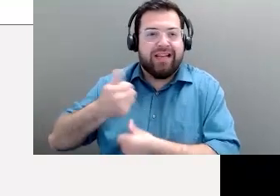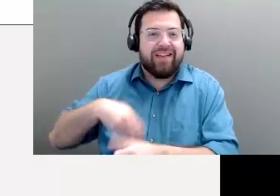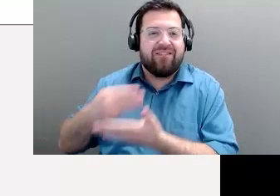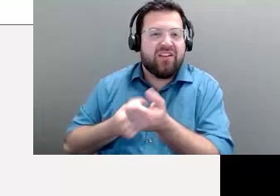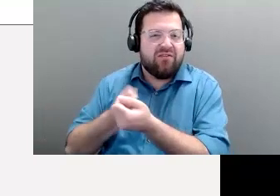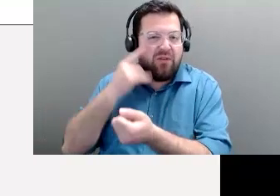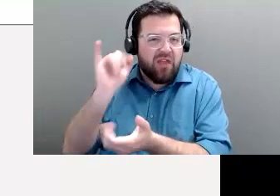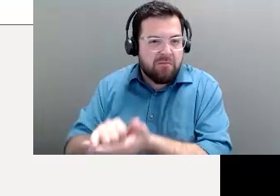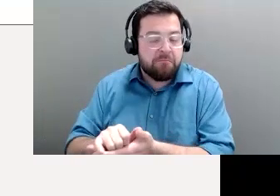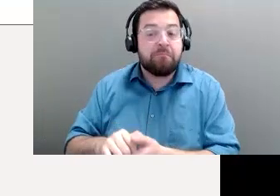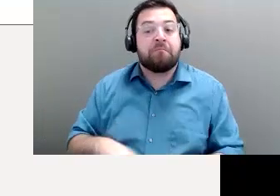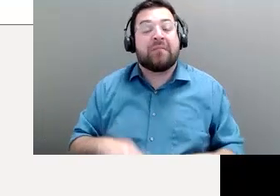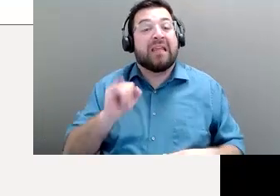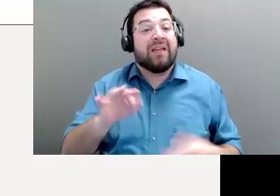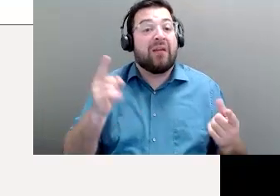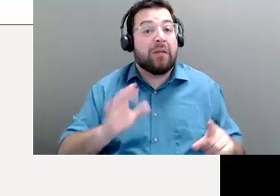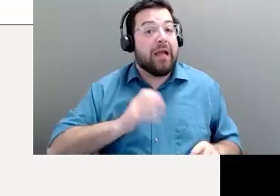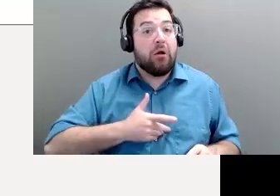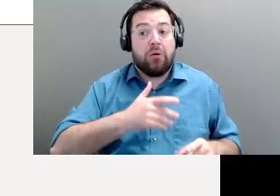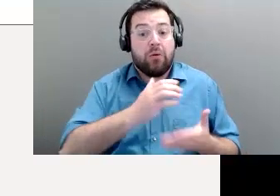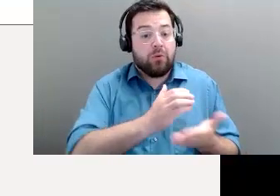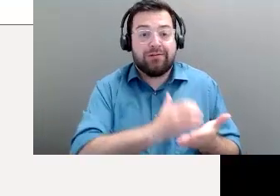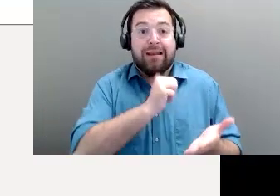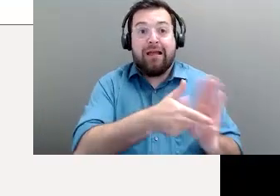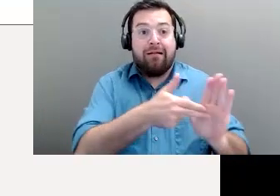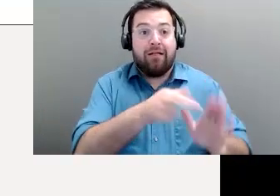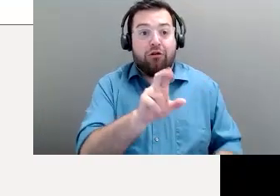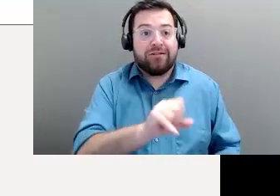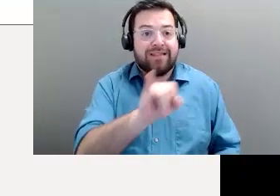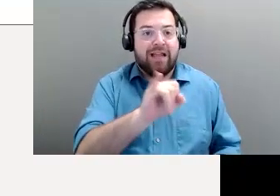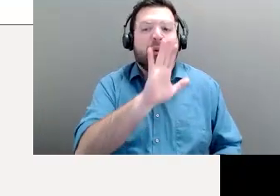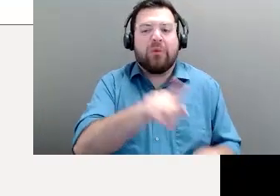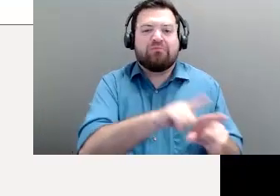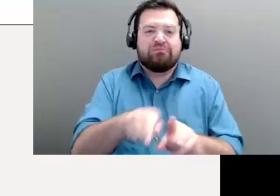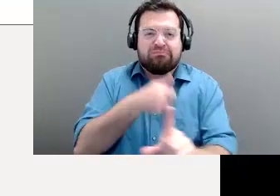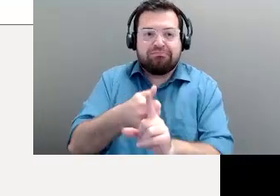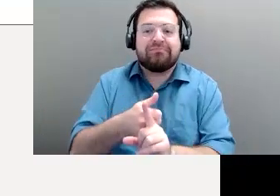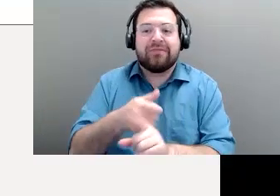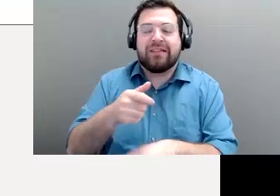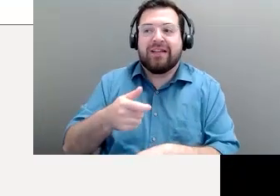then this could also affect the allocation of financial aid, the financial aid plans that we receive as well.